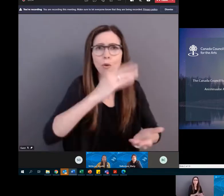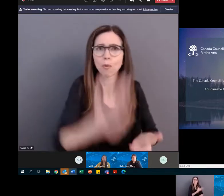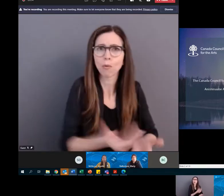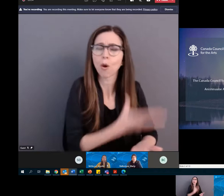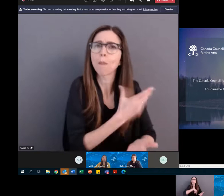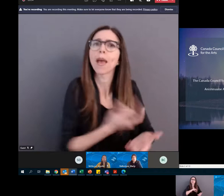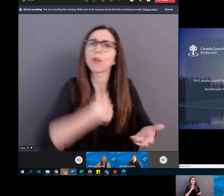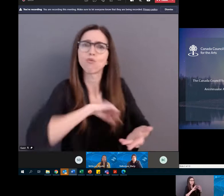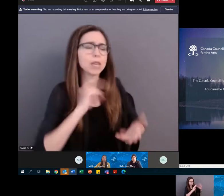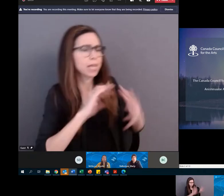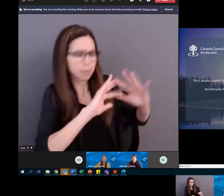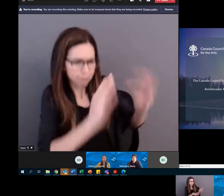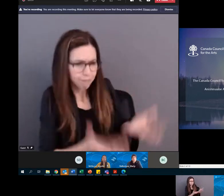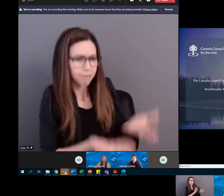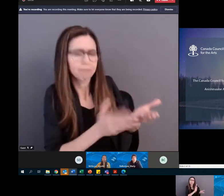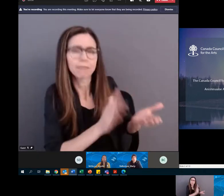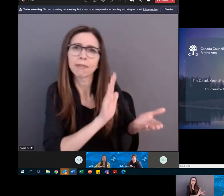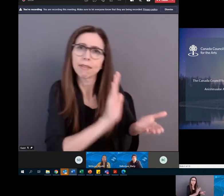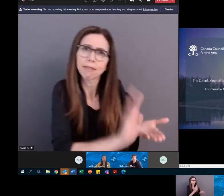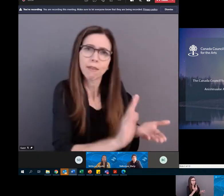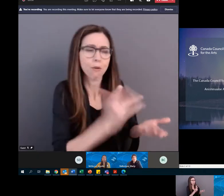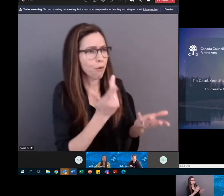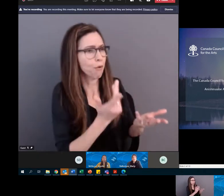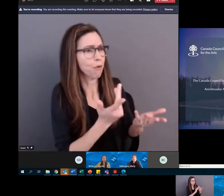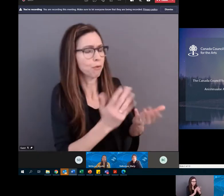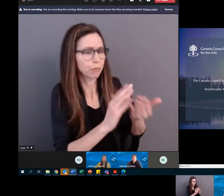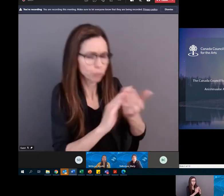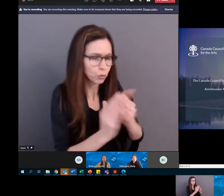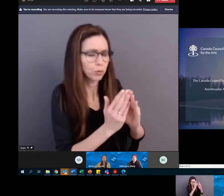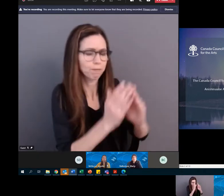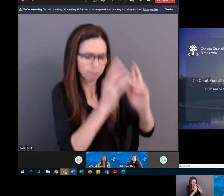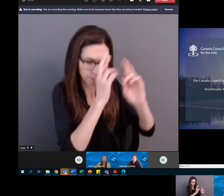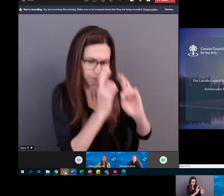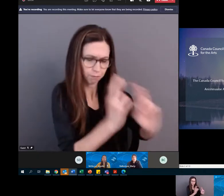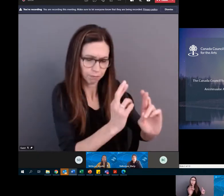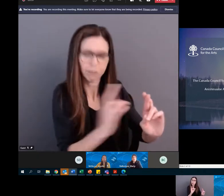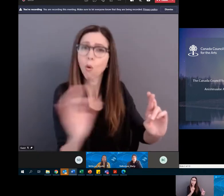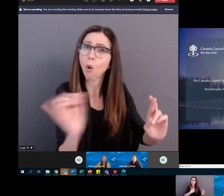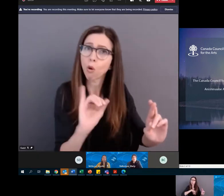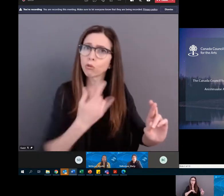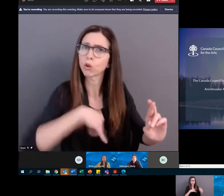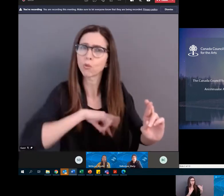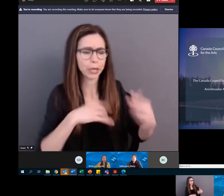values of our Host Nation. Further, the Council respects and affirms the inherent and